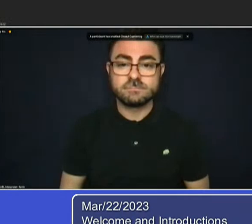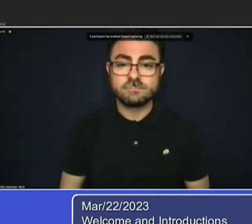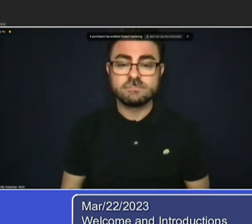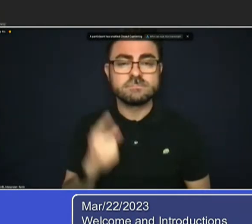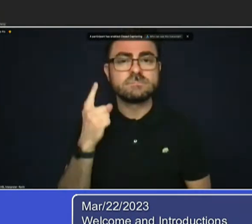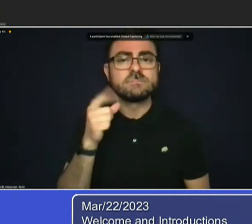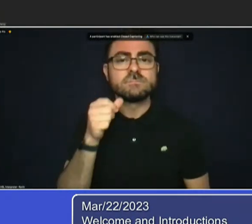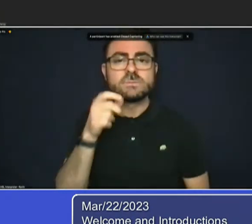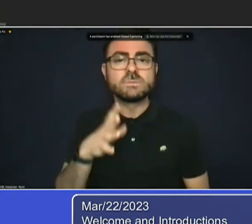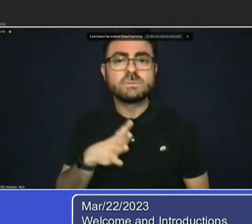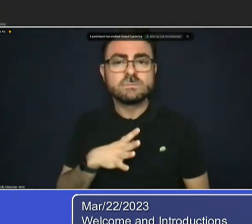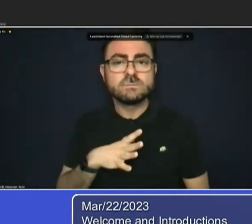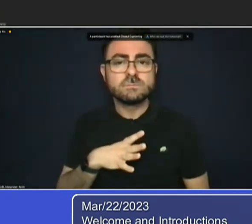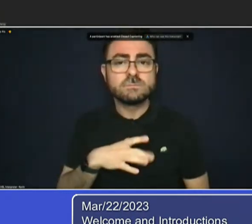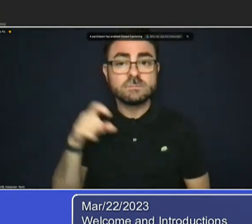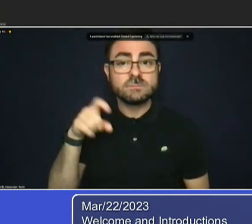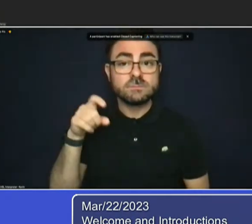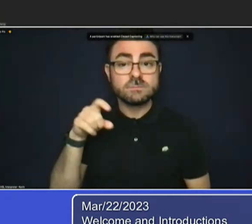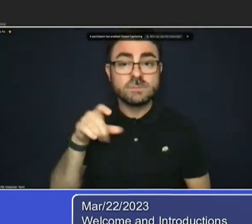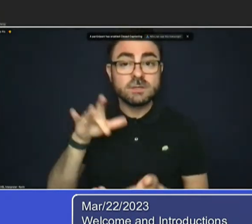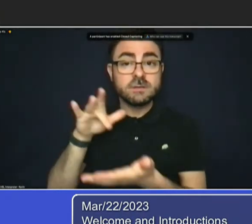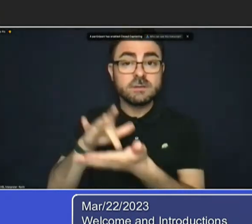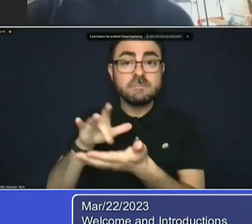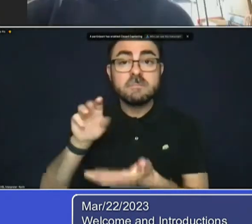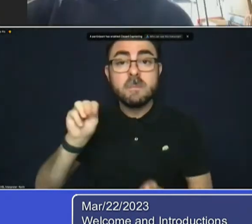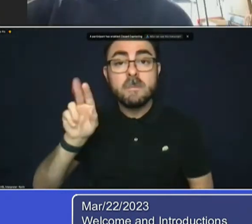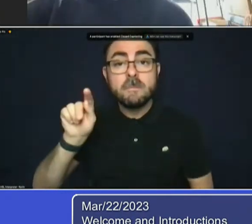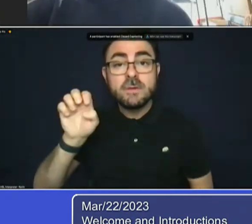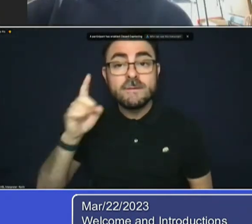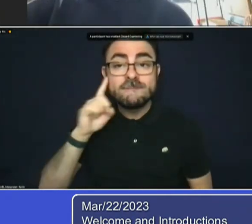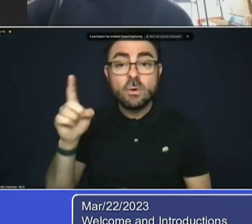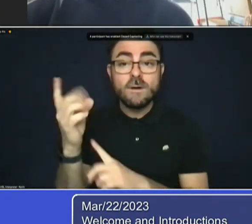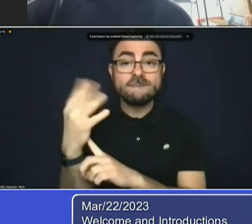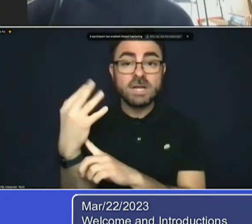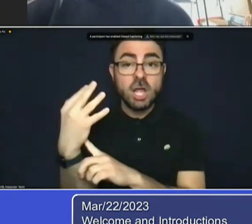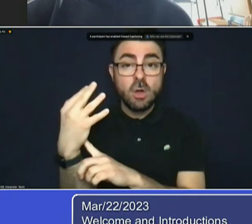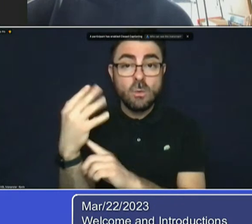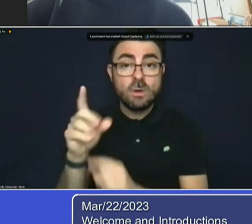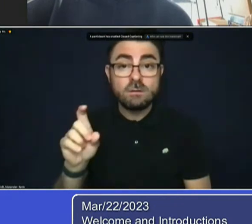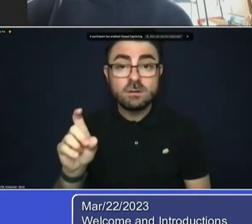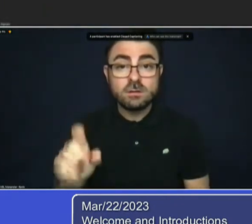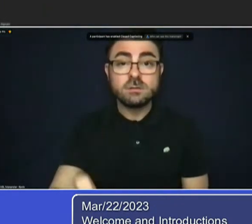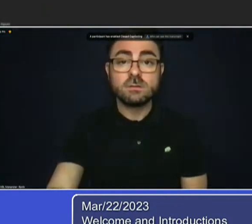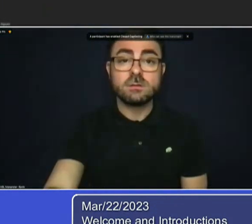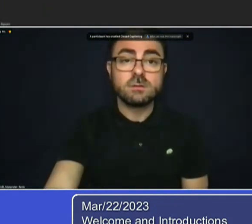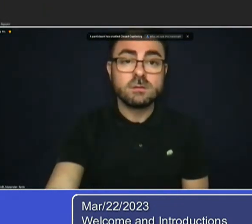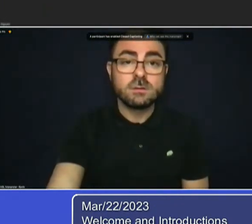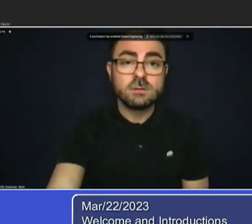DO YOU NEED ME TO APPEAR ON